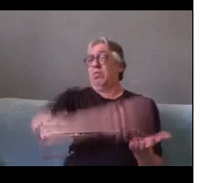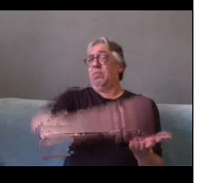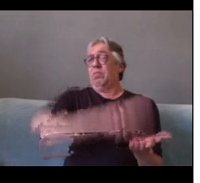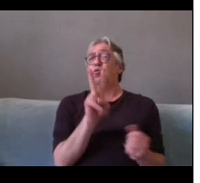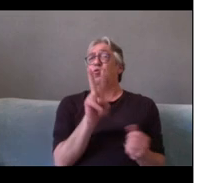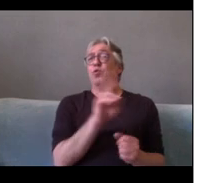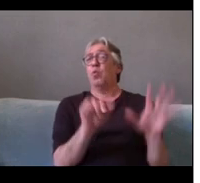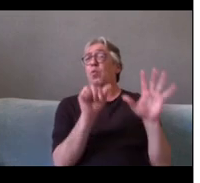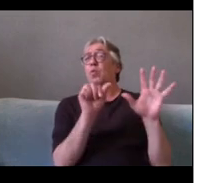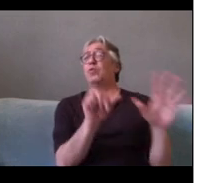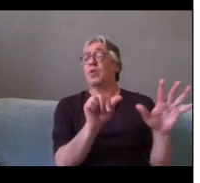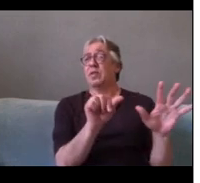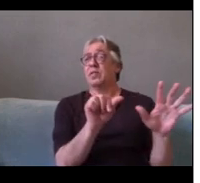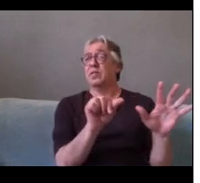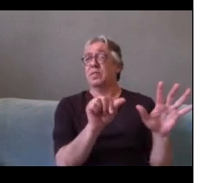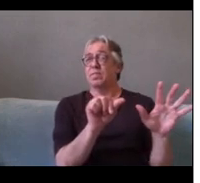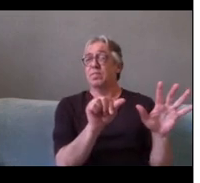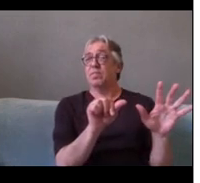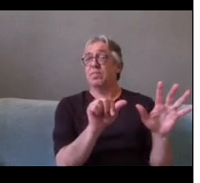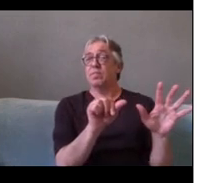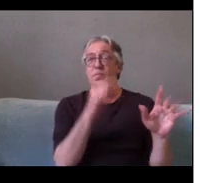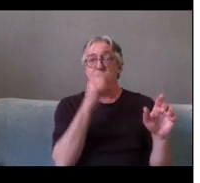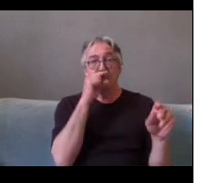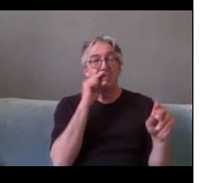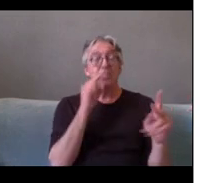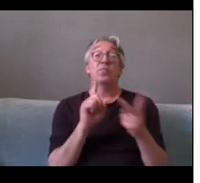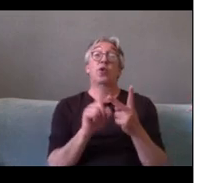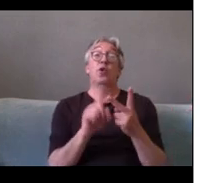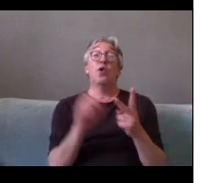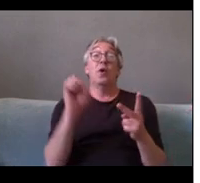And the second one for the Agenda for Sustainable Development.